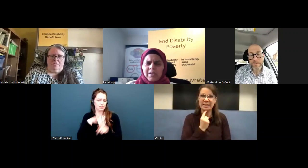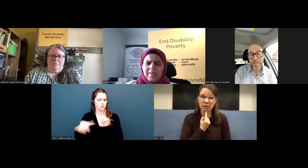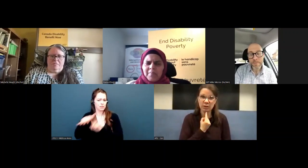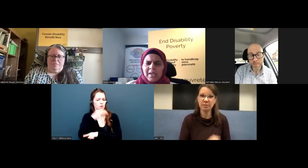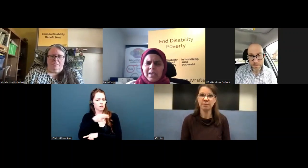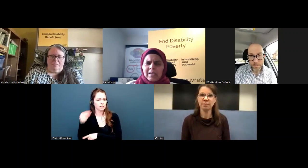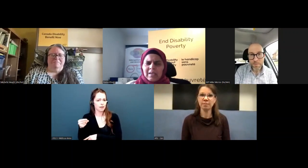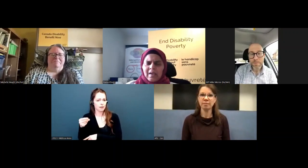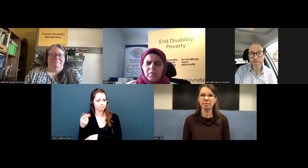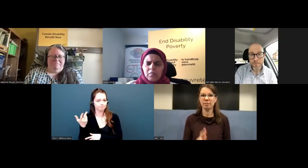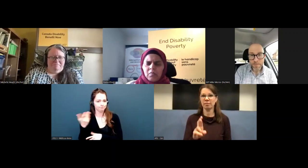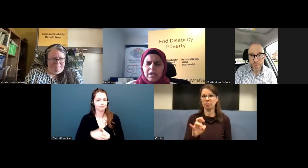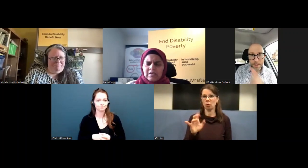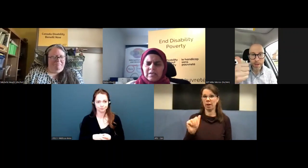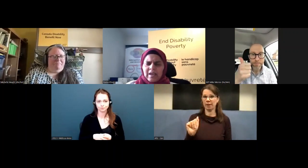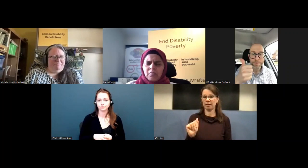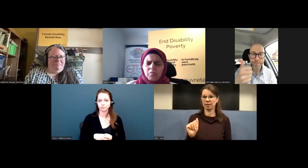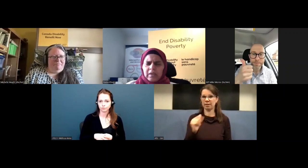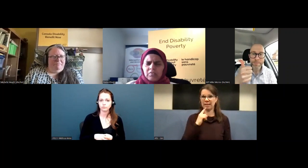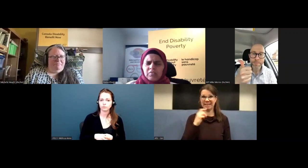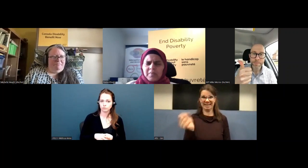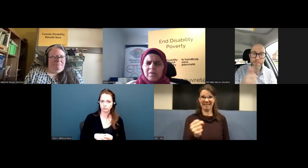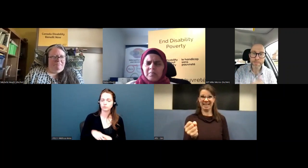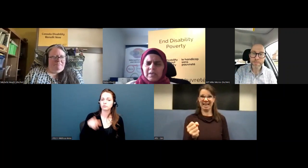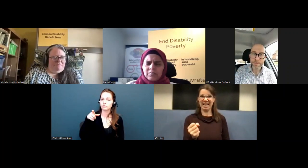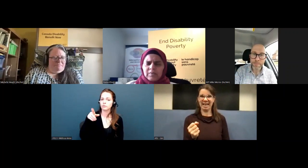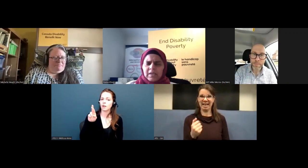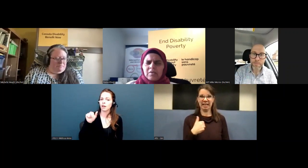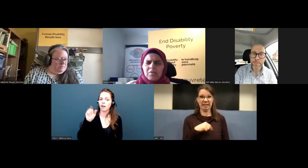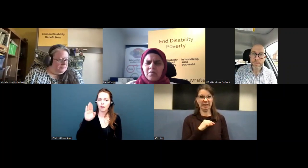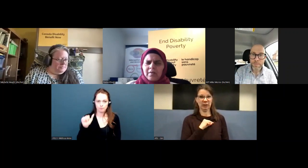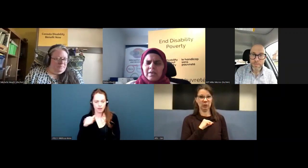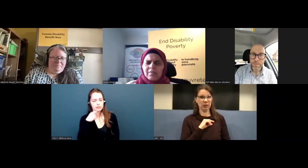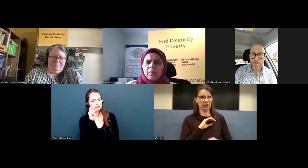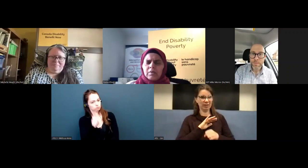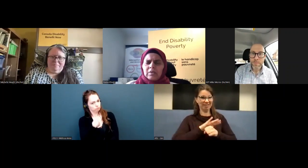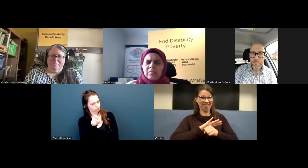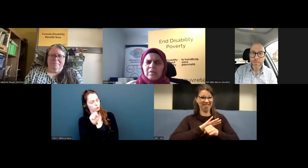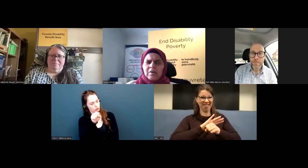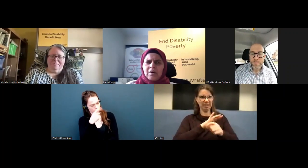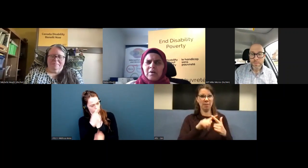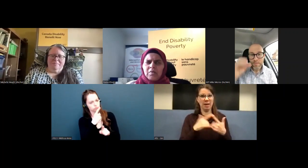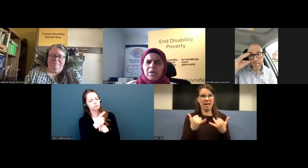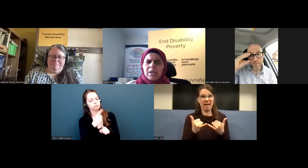CAMPAIGN AND NOW WE'RE WINDING DOWN BECAUSE WE KNOW WHERE IT IS AND NEEDS TO GO.